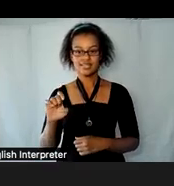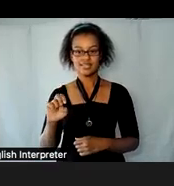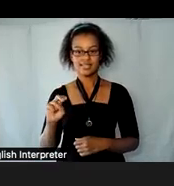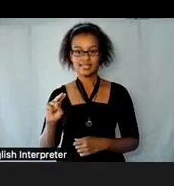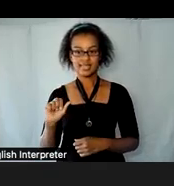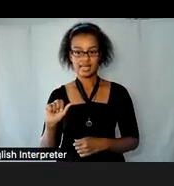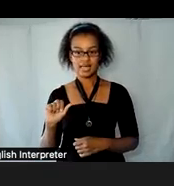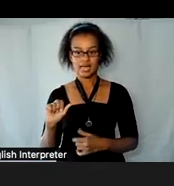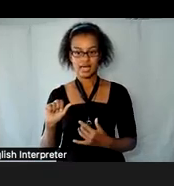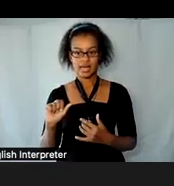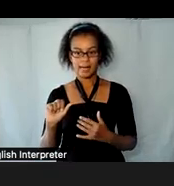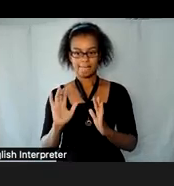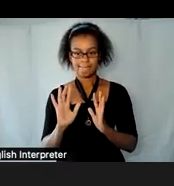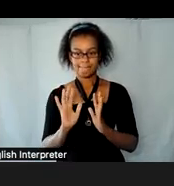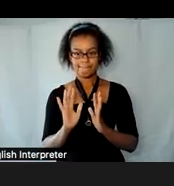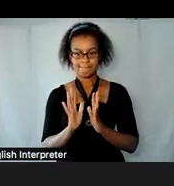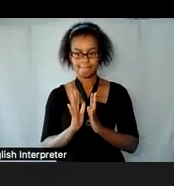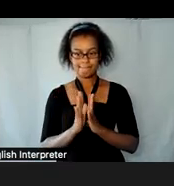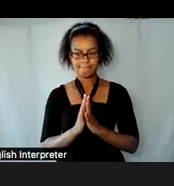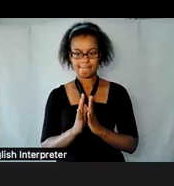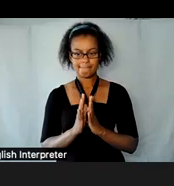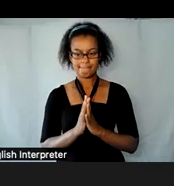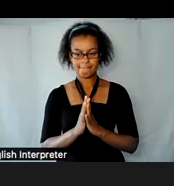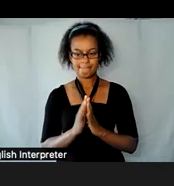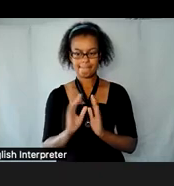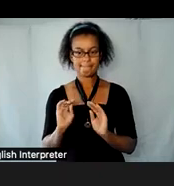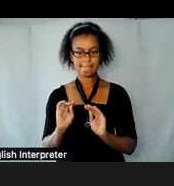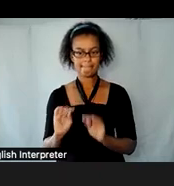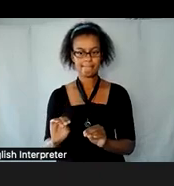for. Okay, panelists and attendees.